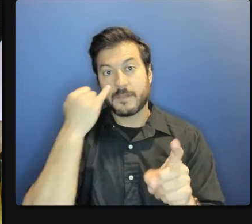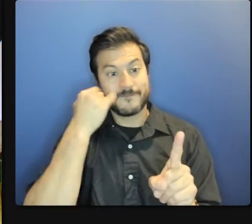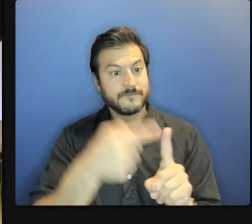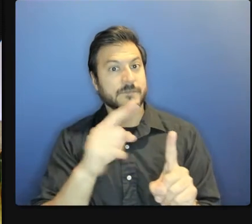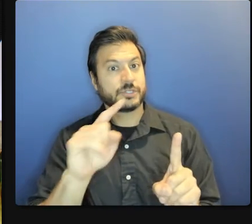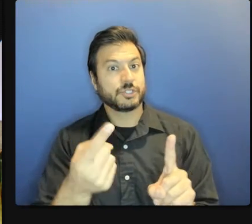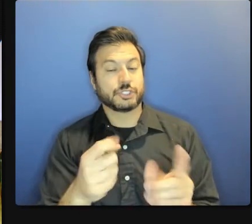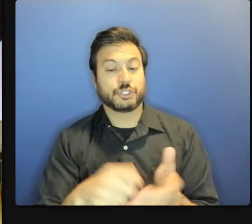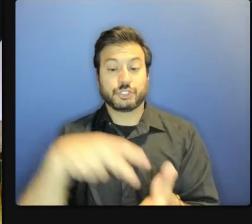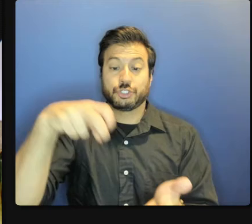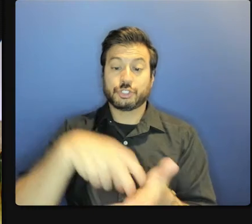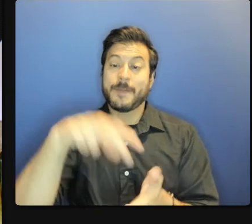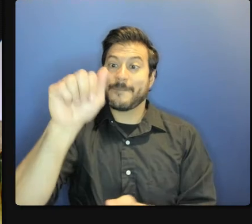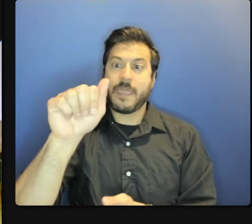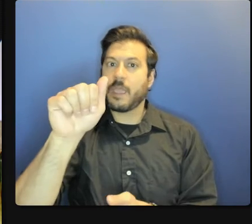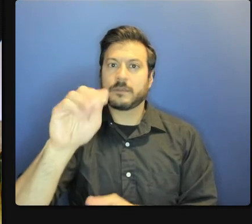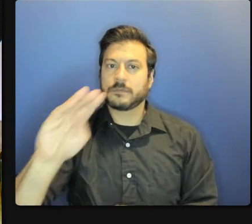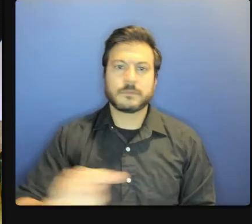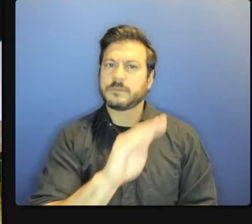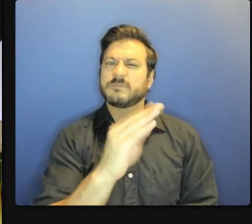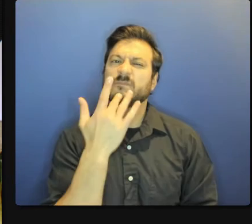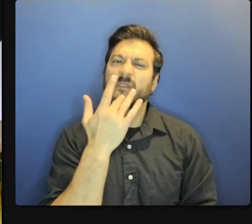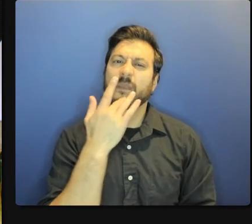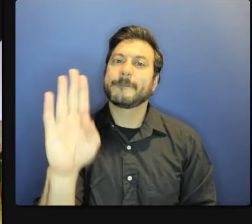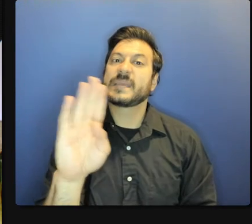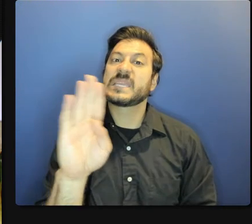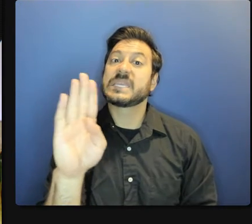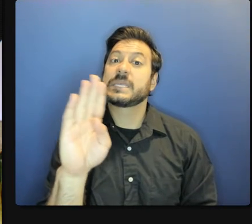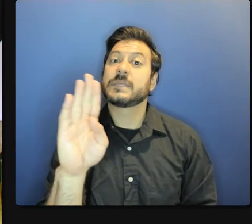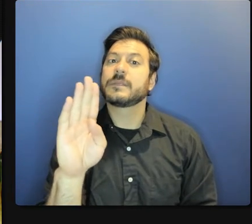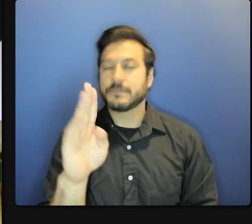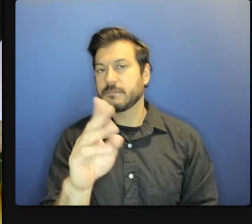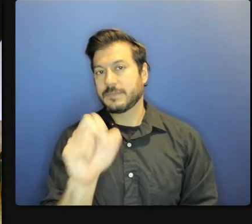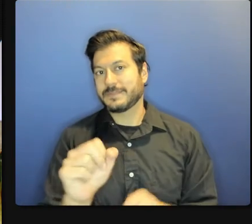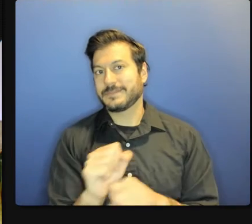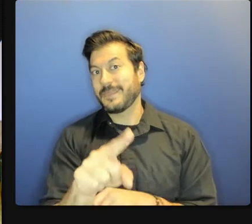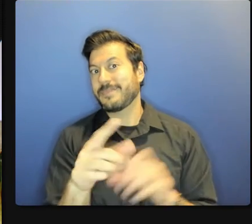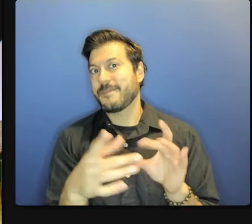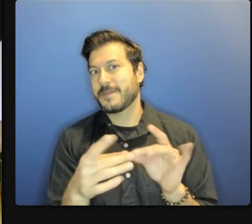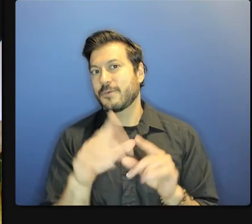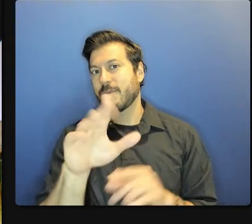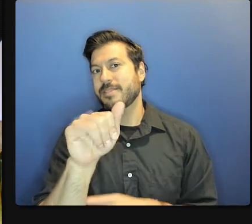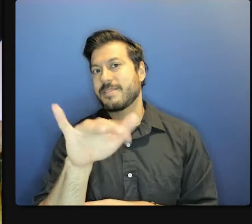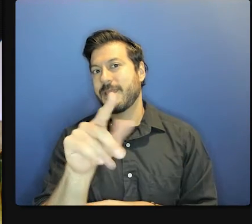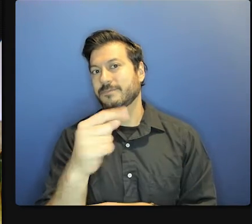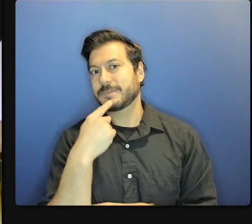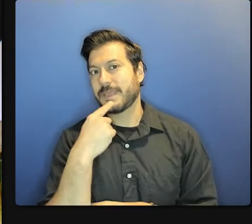If your default is that "jump" is A and the player switched it as they prefer to have "jump" on B, you can send the message to your layout